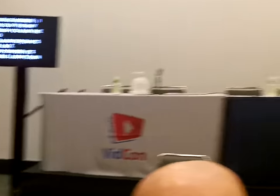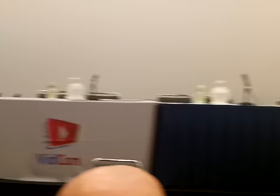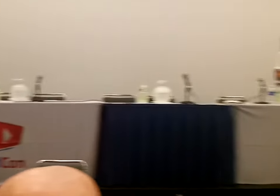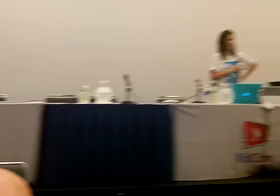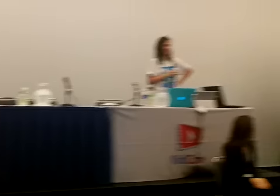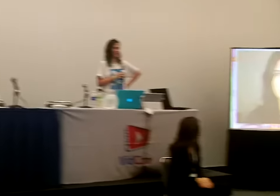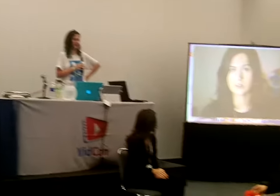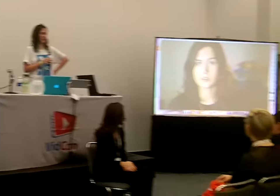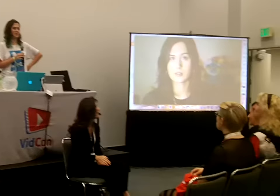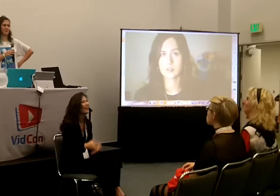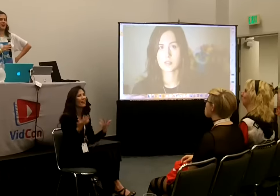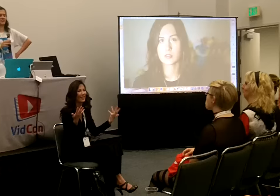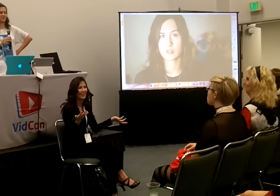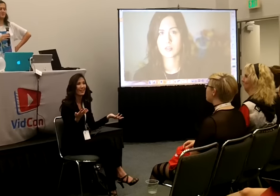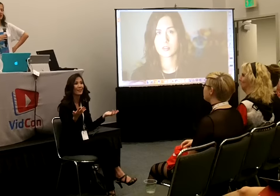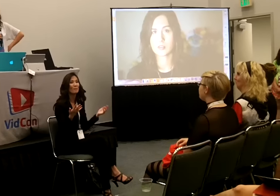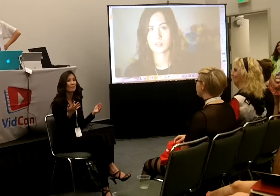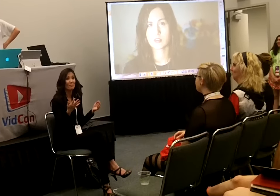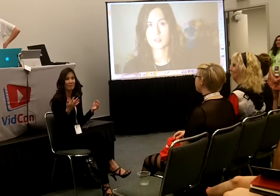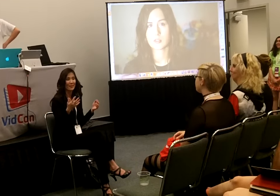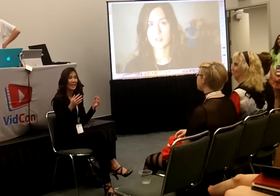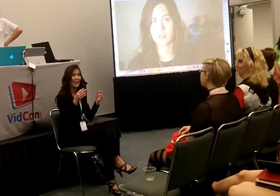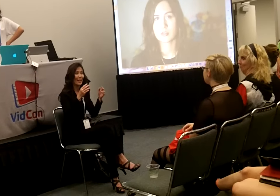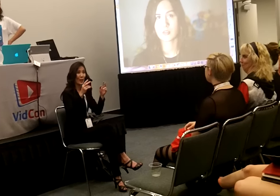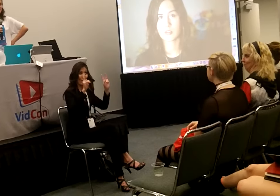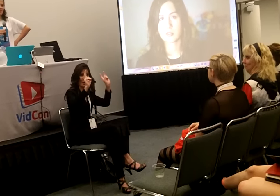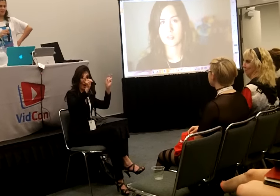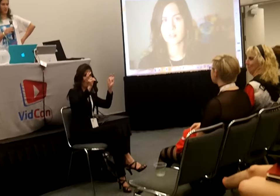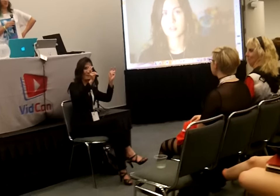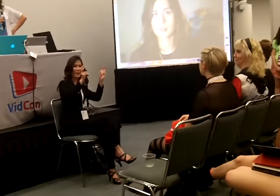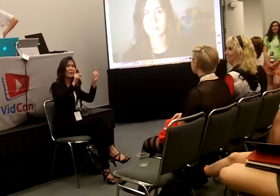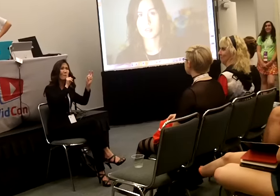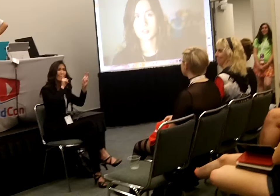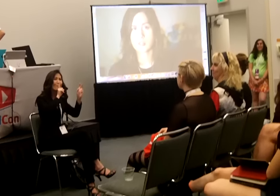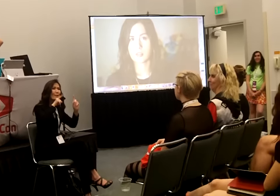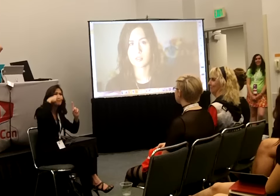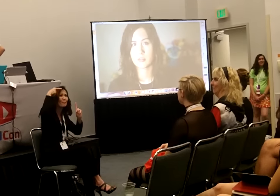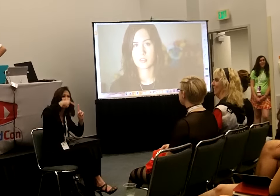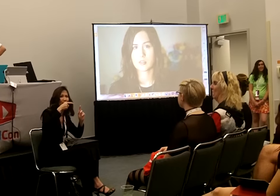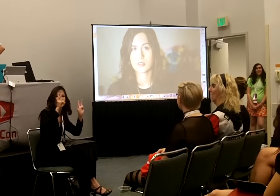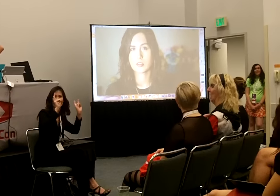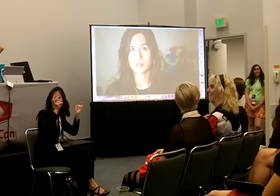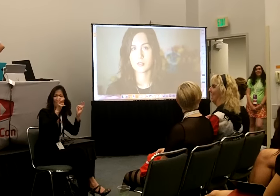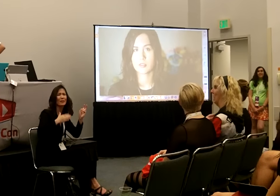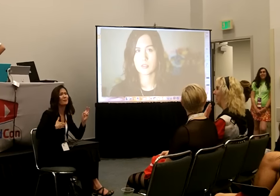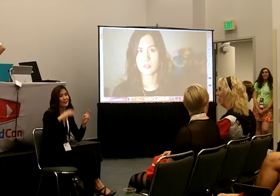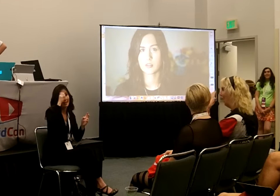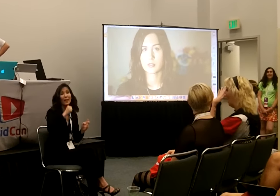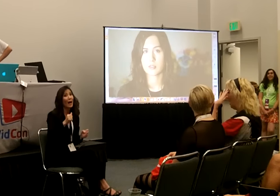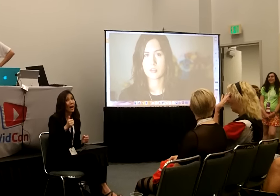But okay, somebody pick out the topic, the main topic. Somebody, just guess. I won't laugh.